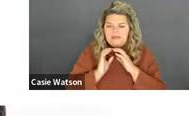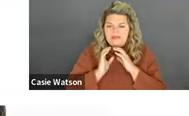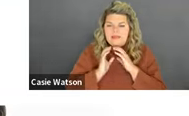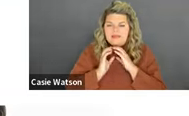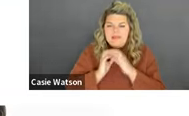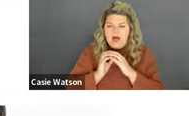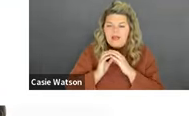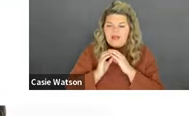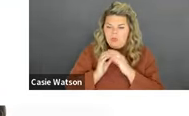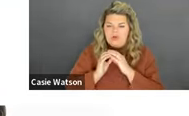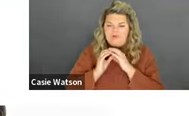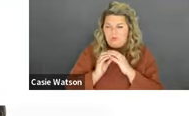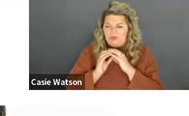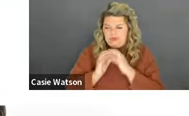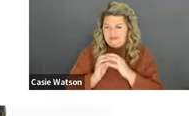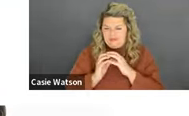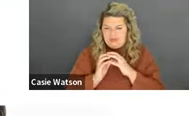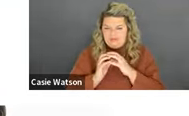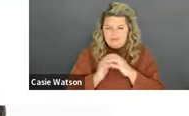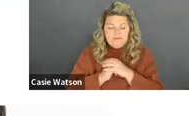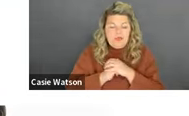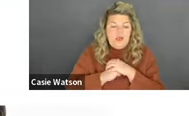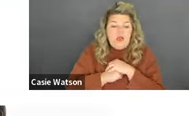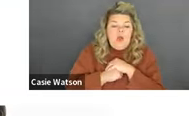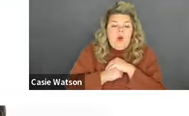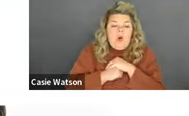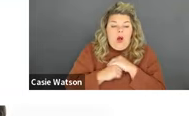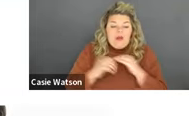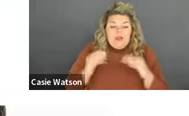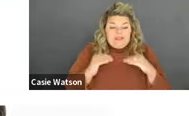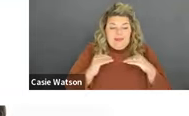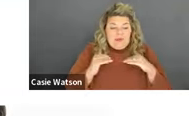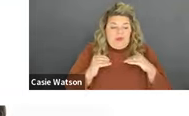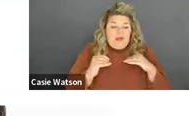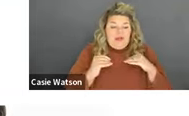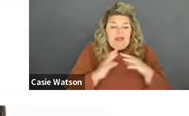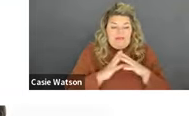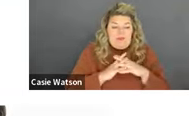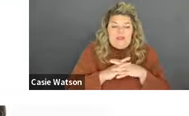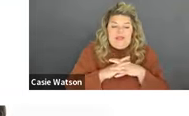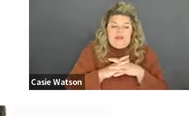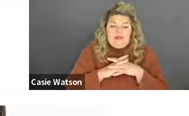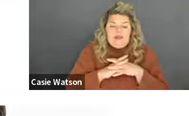and it's not a word-for-word translation. Another example I have noted here